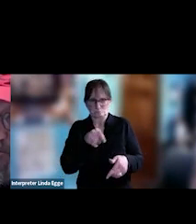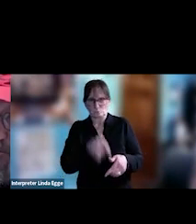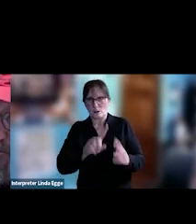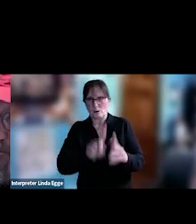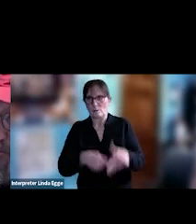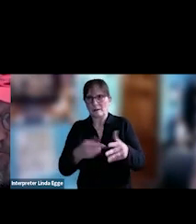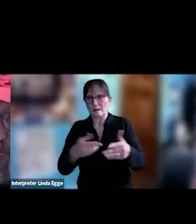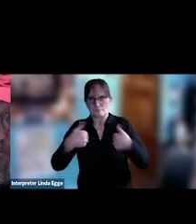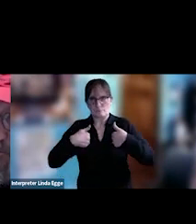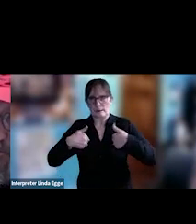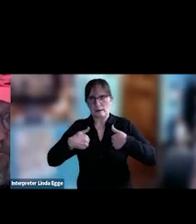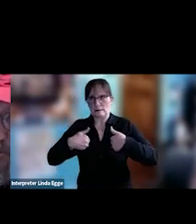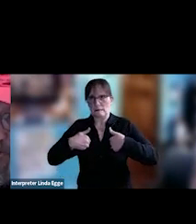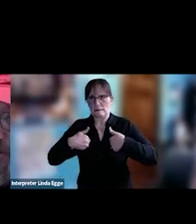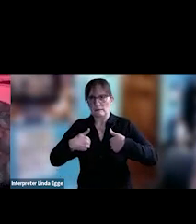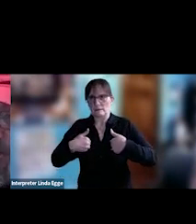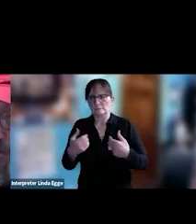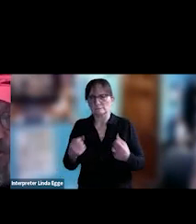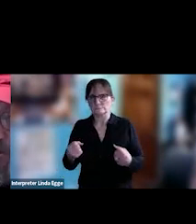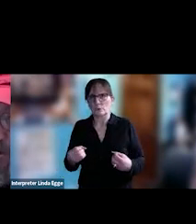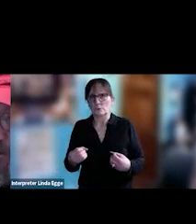And, you know, I was walking,